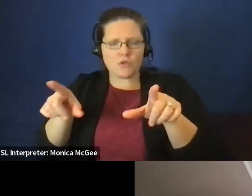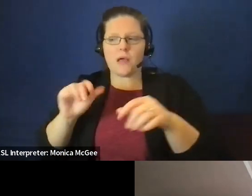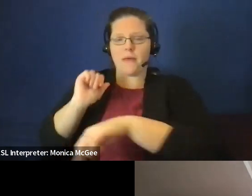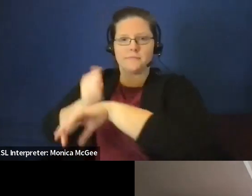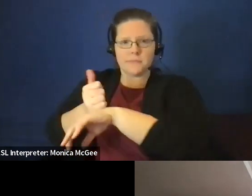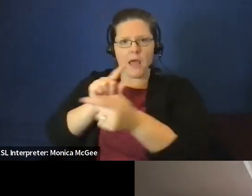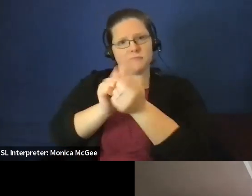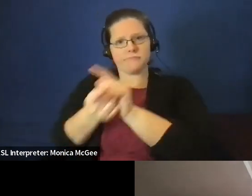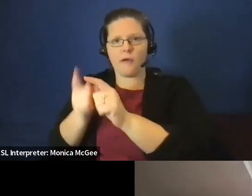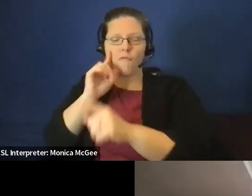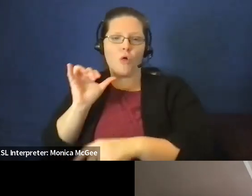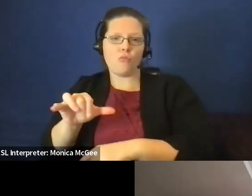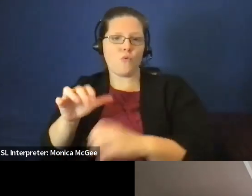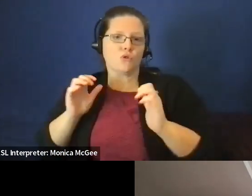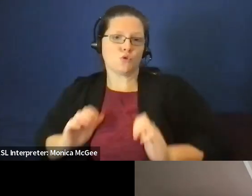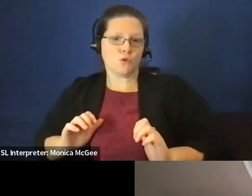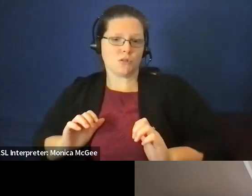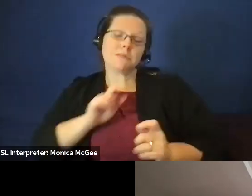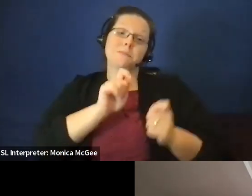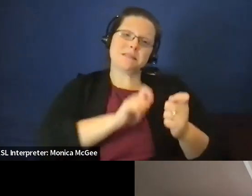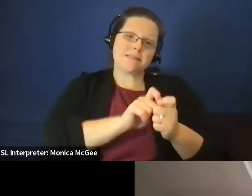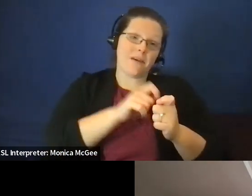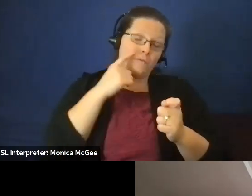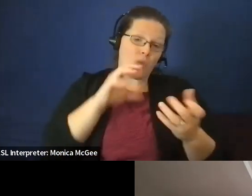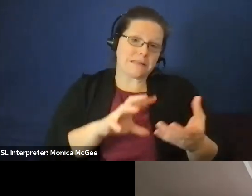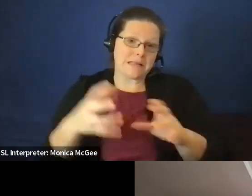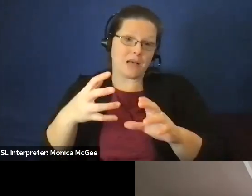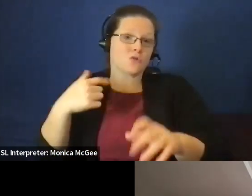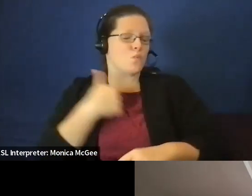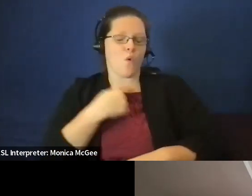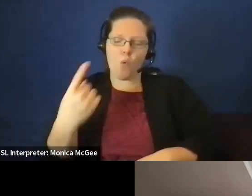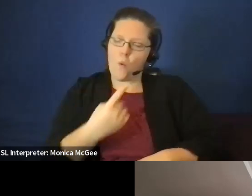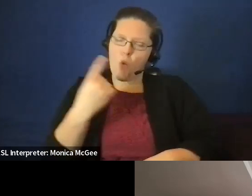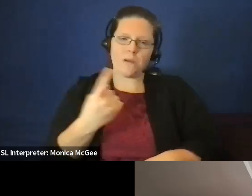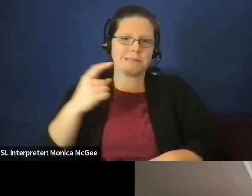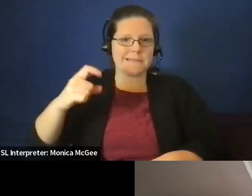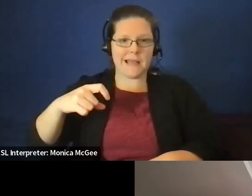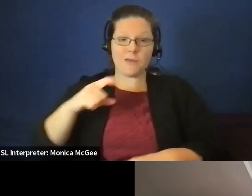your county, looking at what are the most used languages in your county and maybe including the question for your